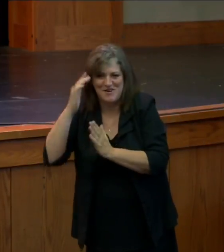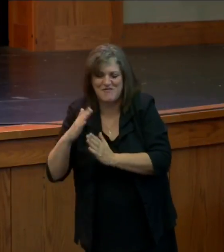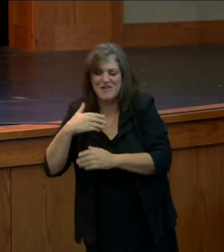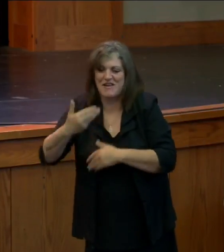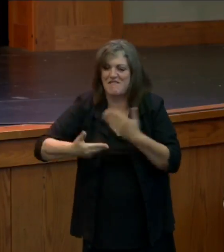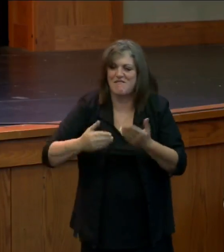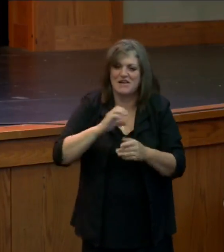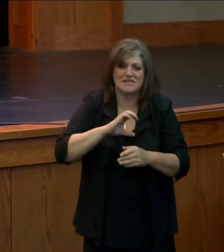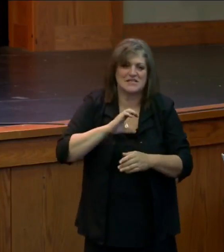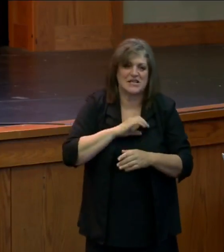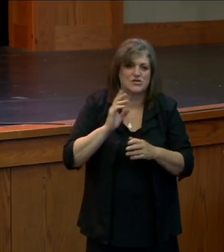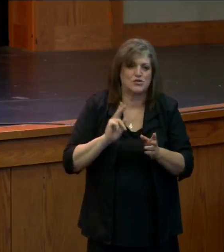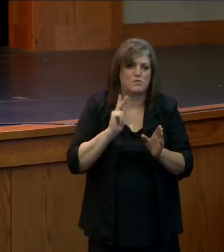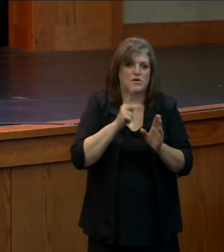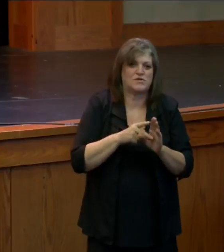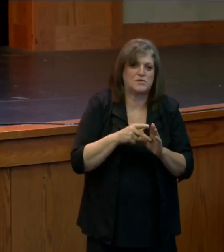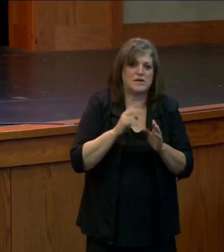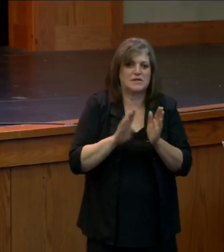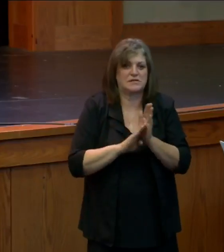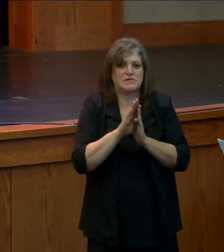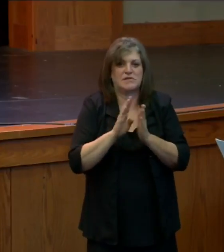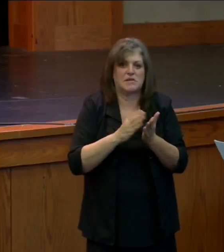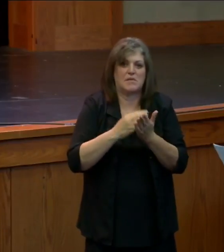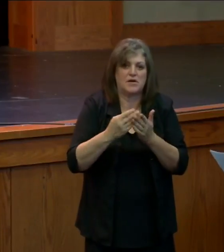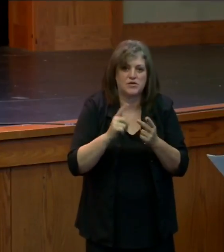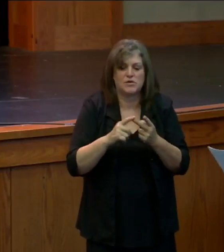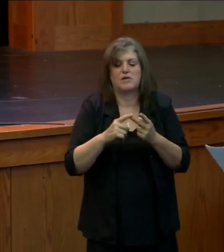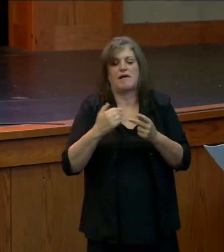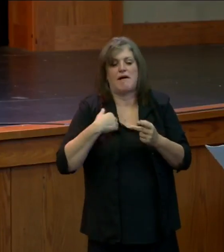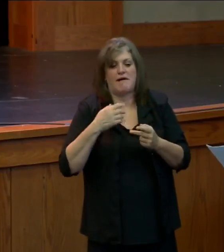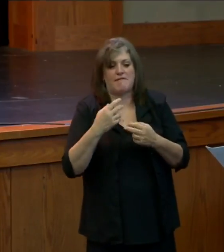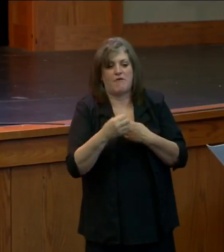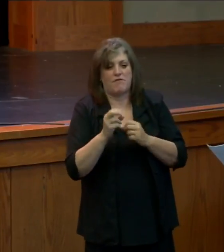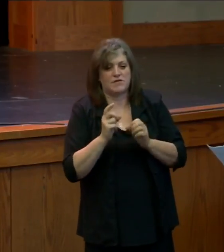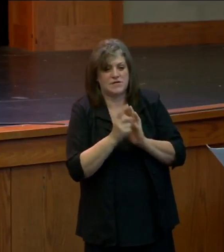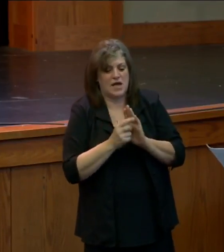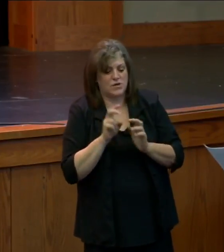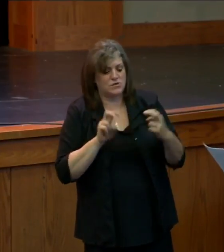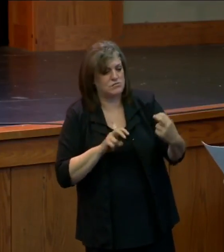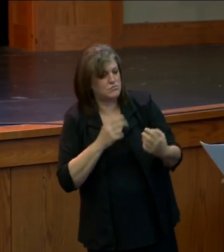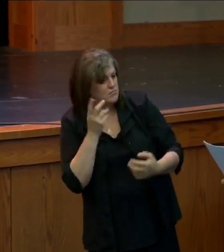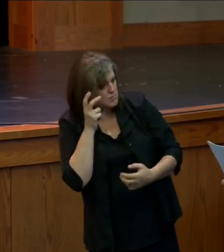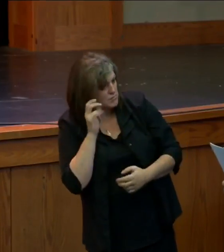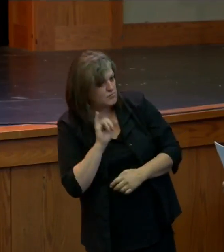PARTICIPATE IN THE FORMULATION OF THE BUDGET, HOLDS OFFICE HOURS WHERE SHE HEARS CITIZEN CONCERNS AND WALKS THROUGH